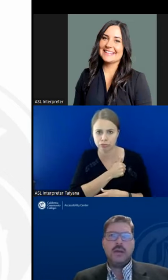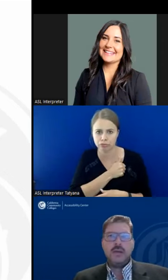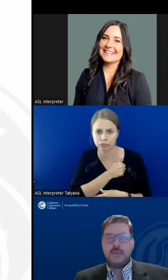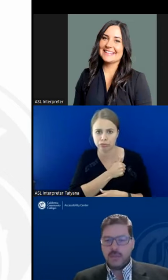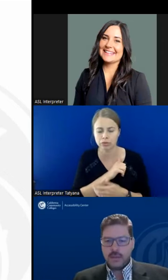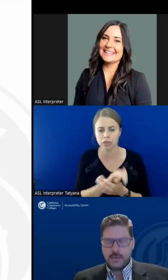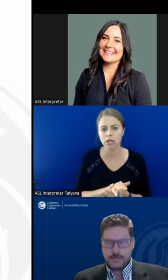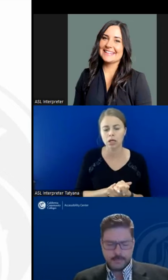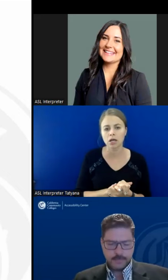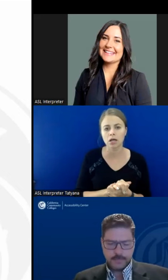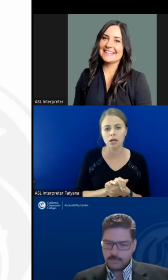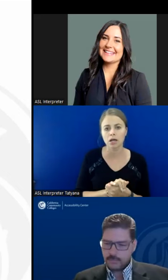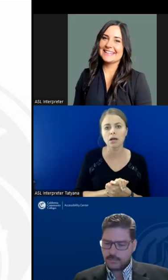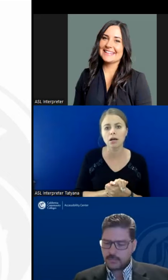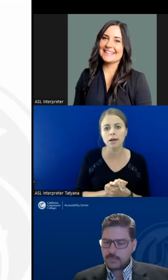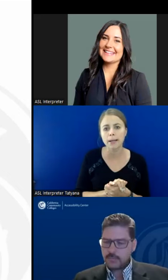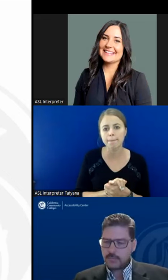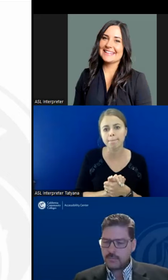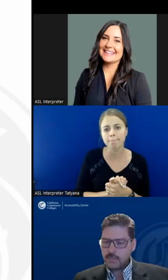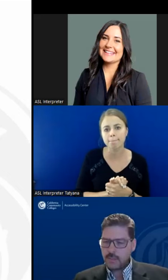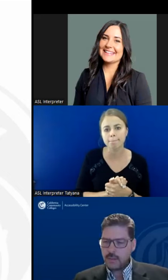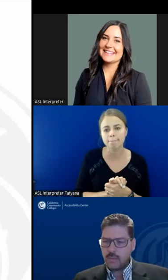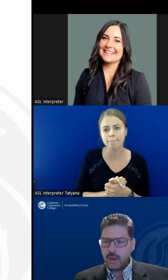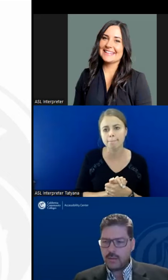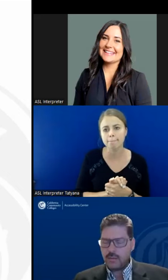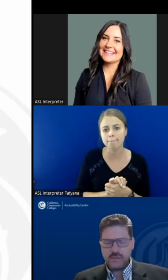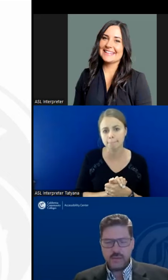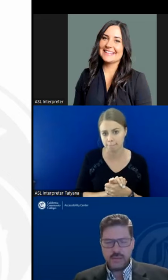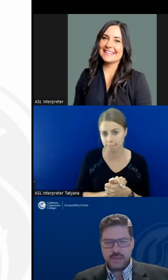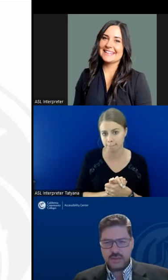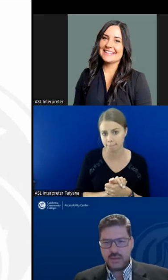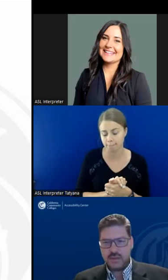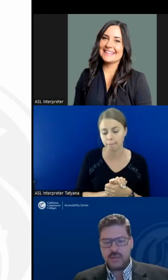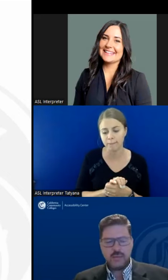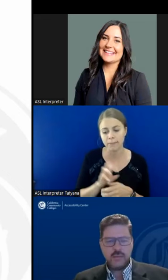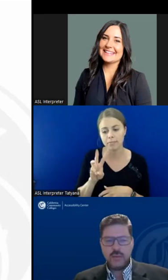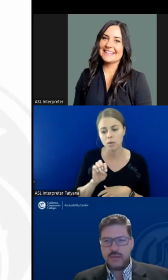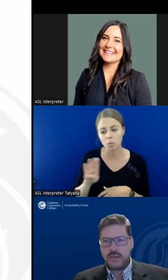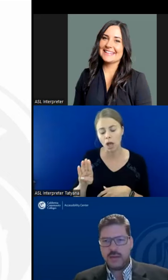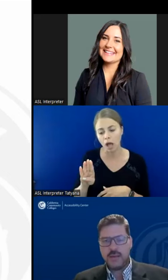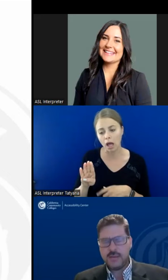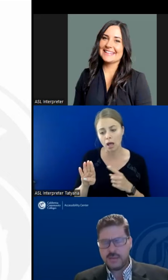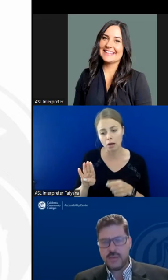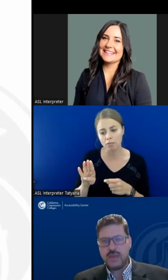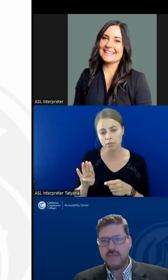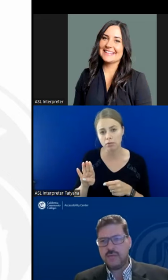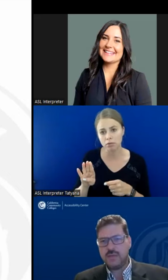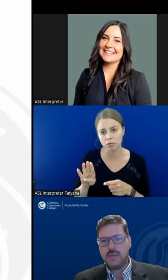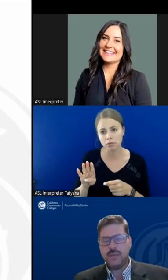And while web since then went ahead, so we have for example,